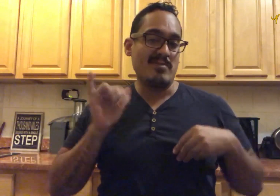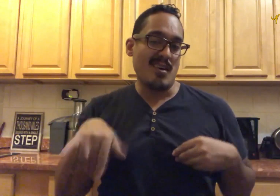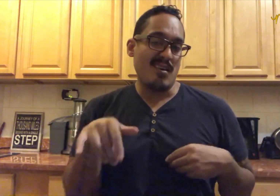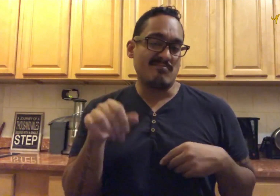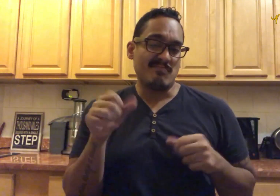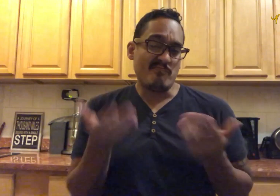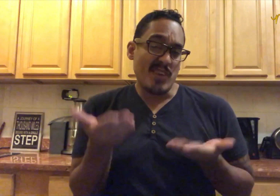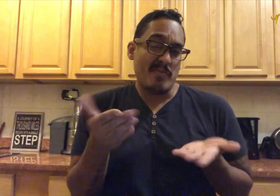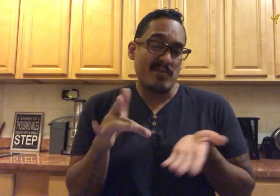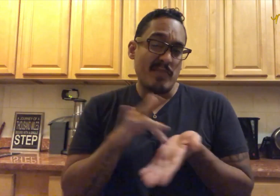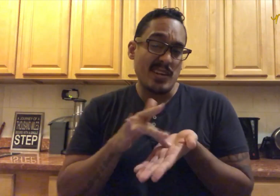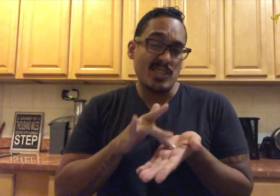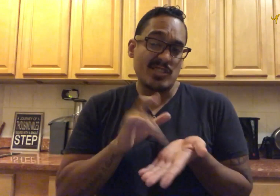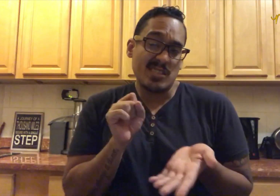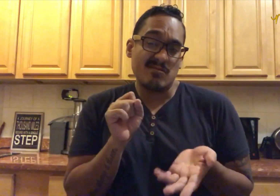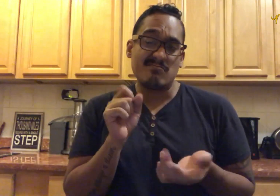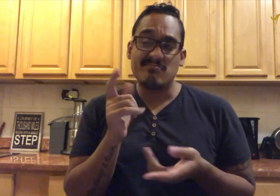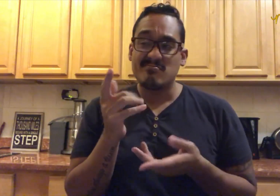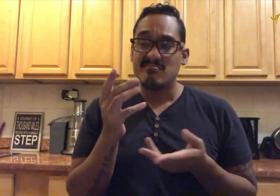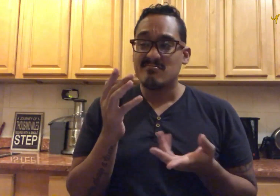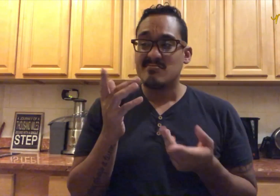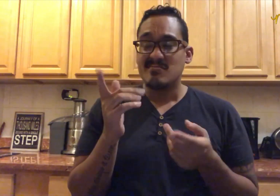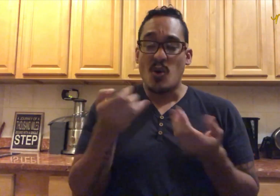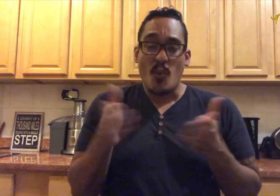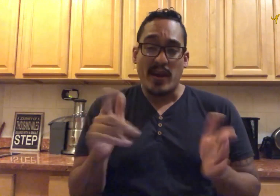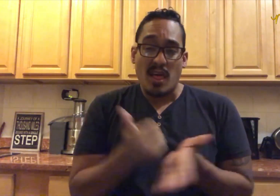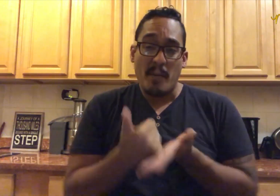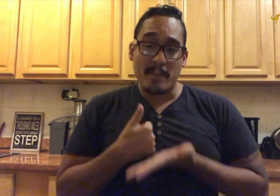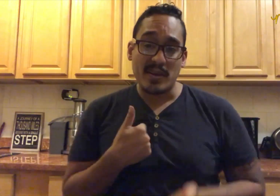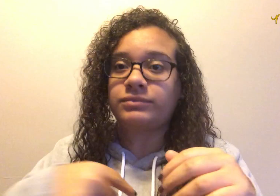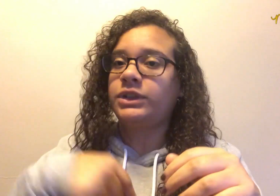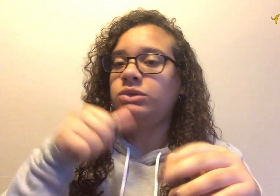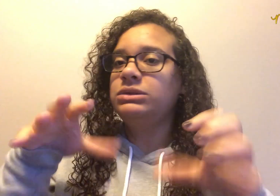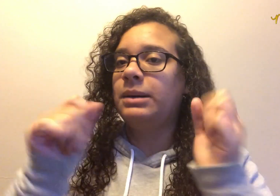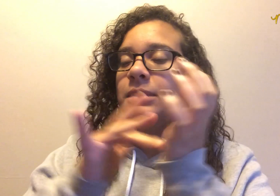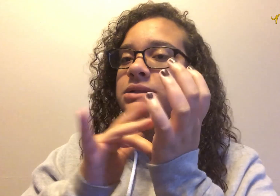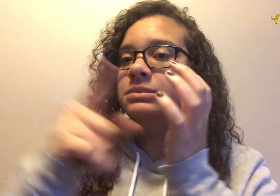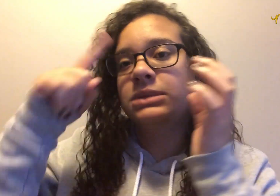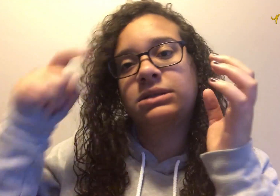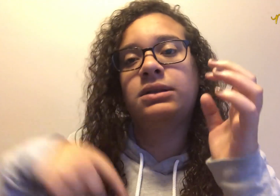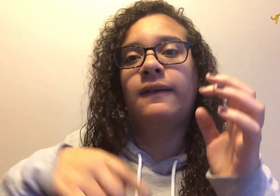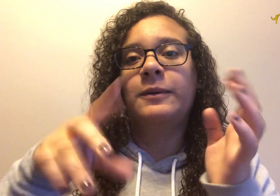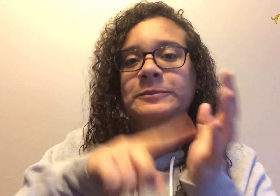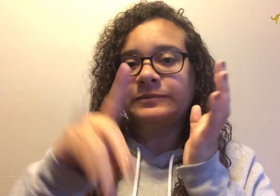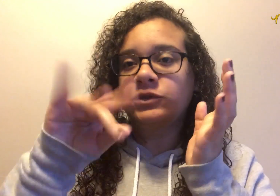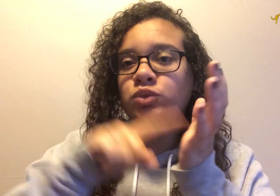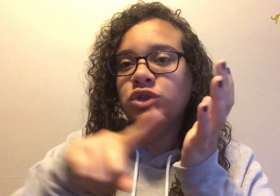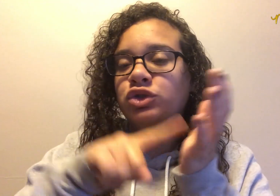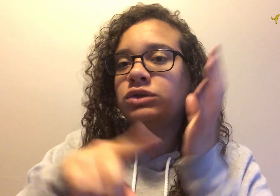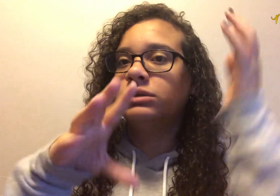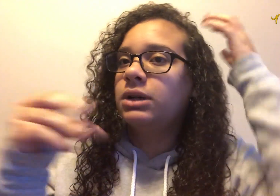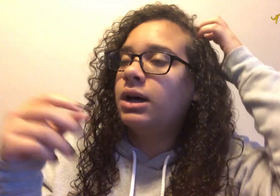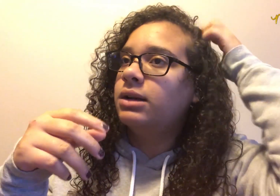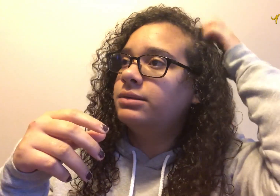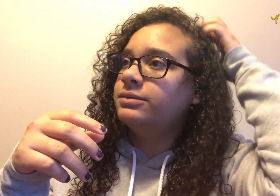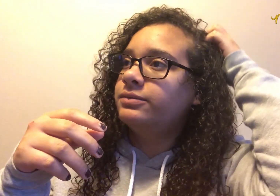maybe medication could be a way to help me. No, I don't take medication. After doing my own research,